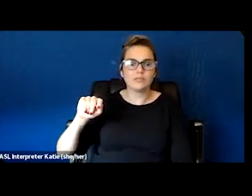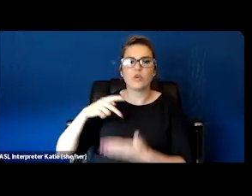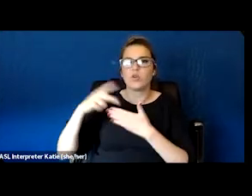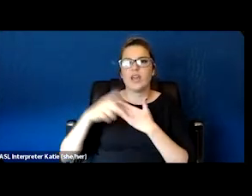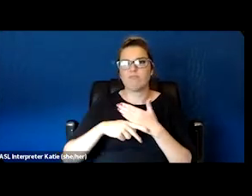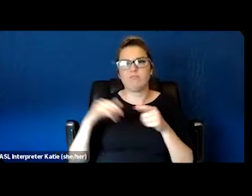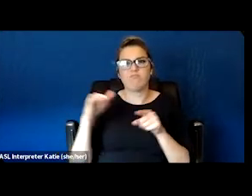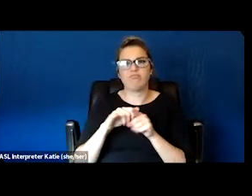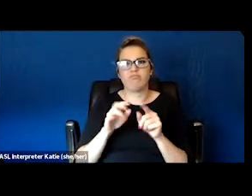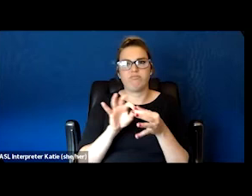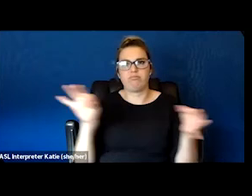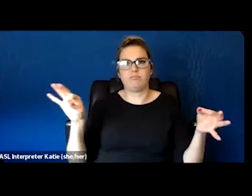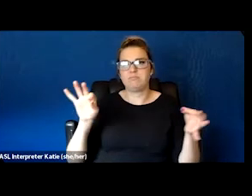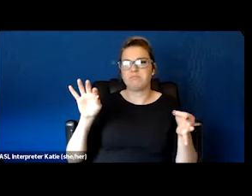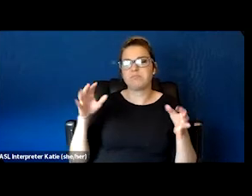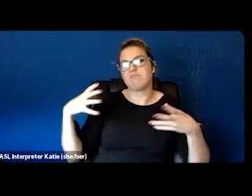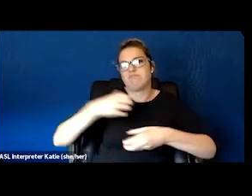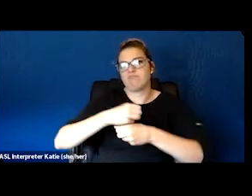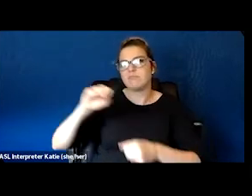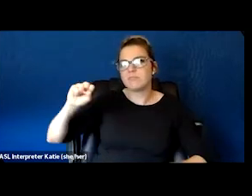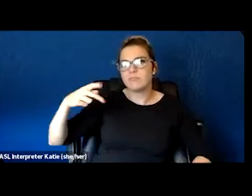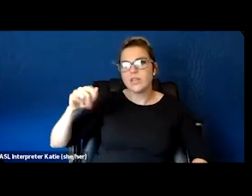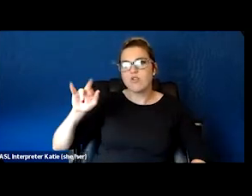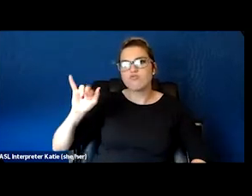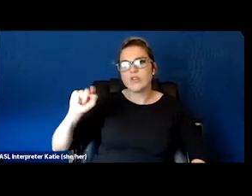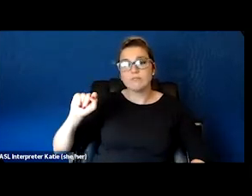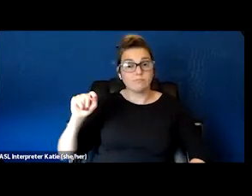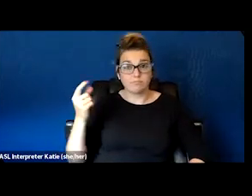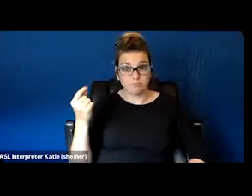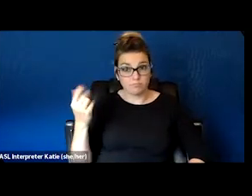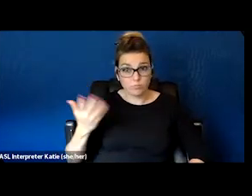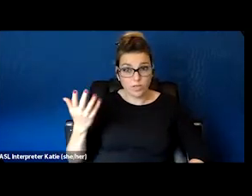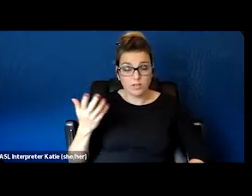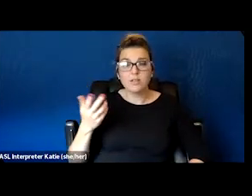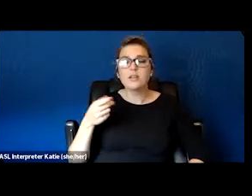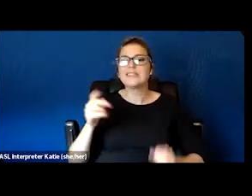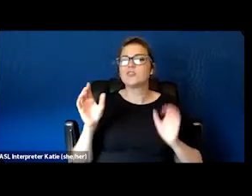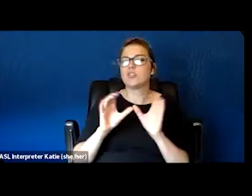that program gives people a certificate and helps them become basically a peer support.